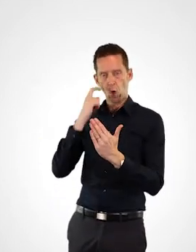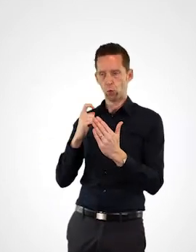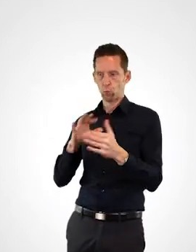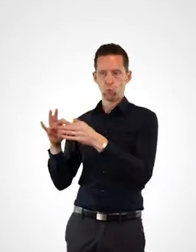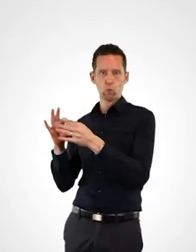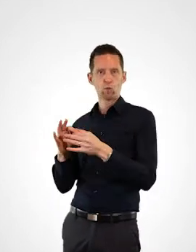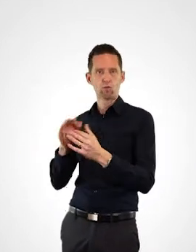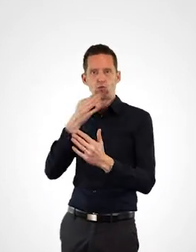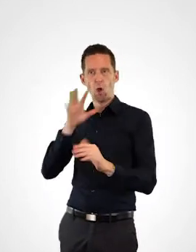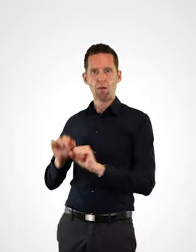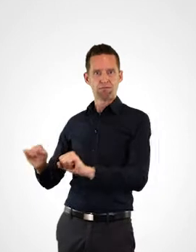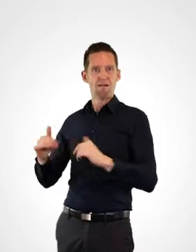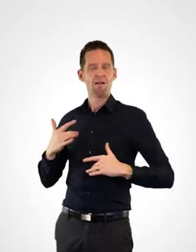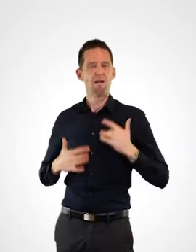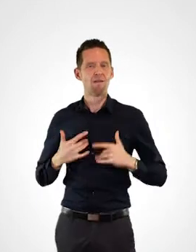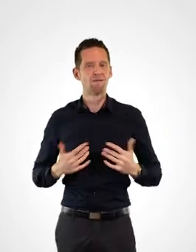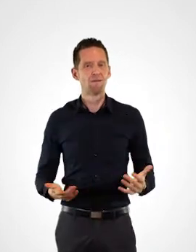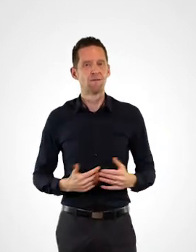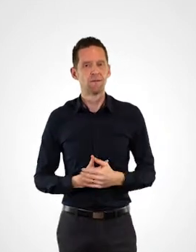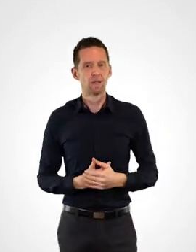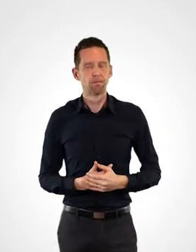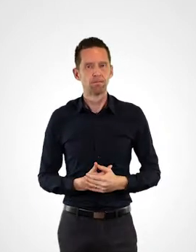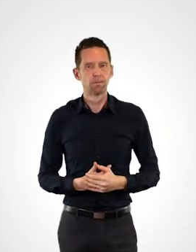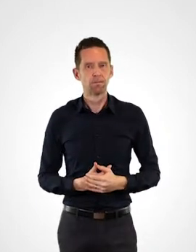but we also try to relate that to the child's own life.